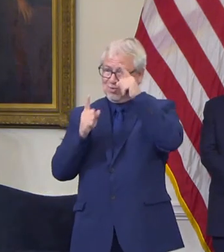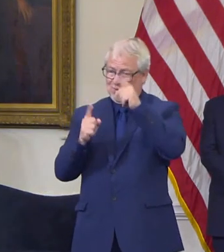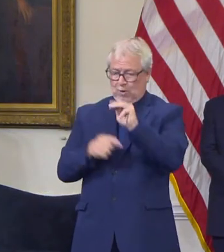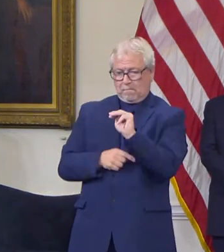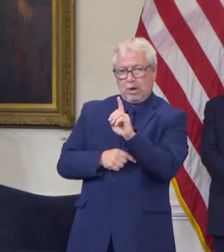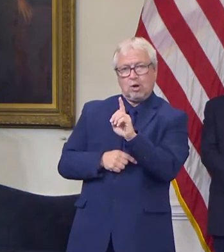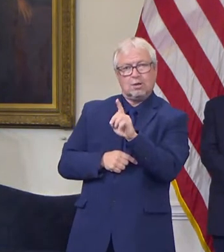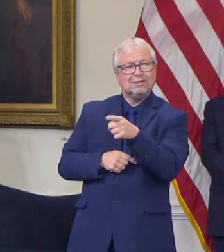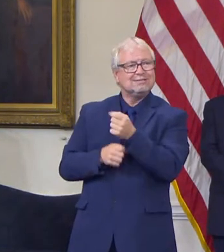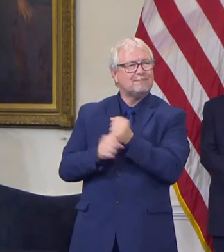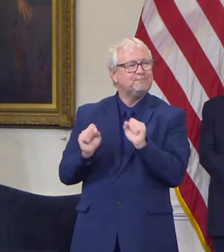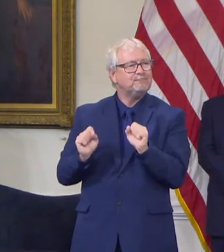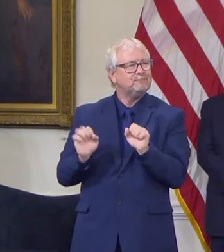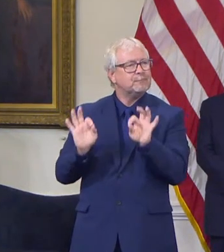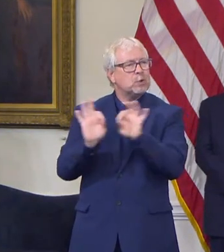critical step to further keep Marylanders safe.